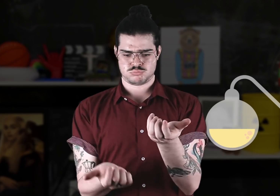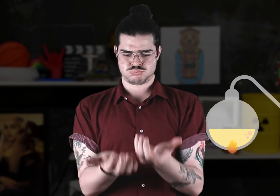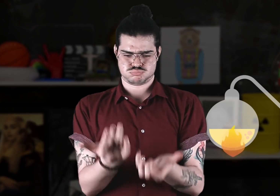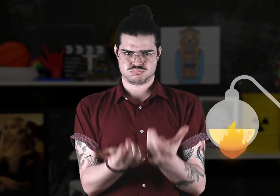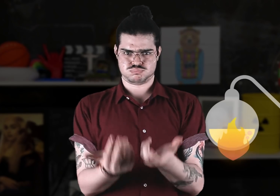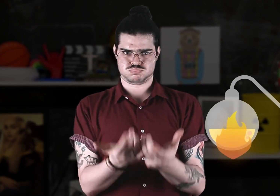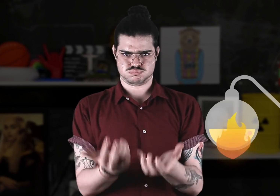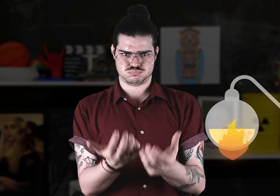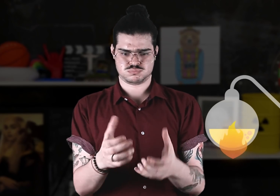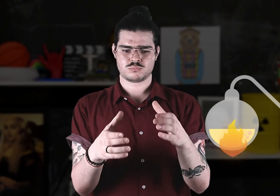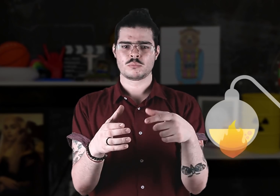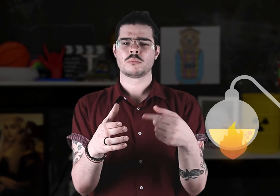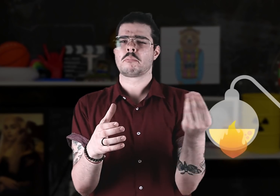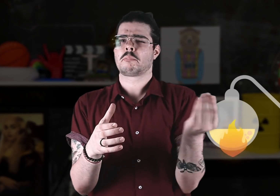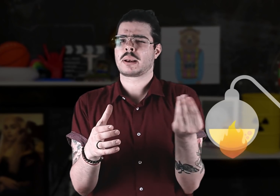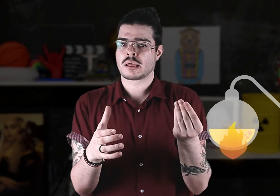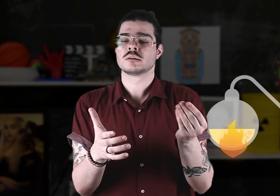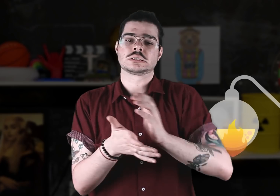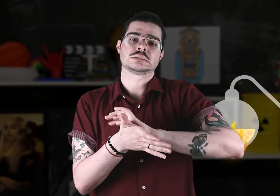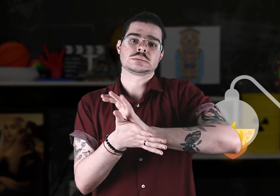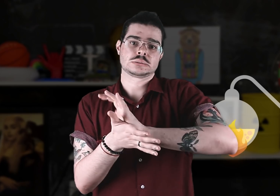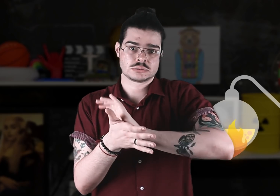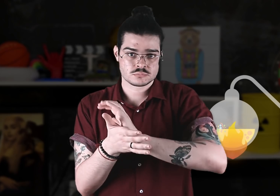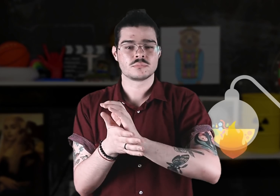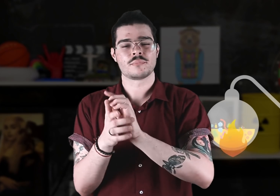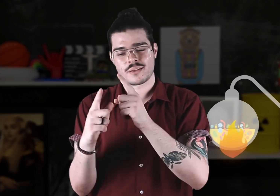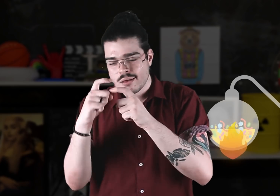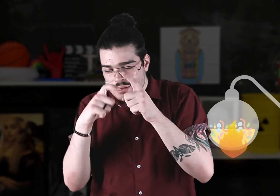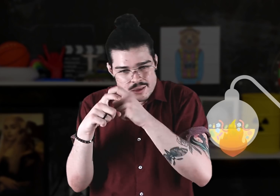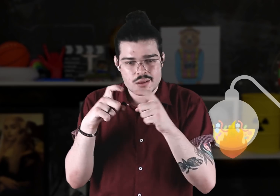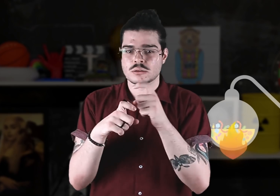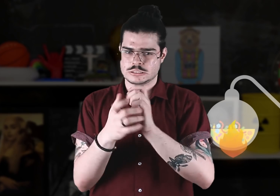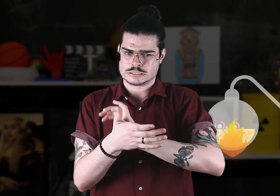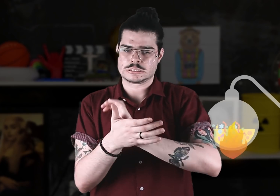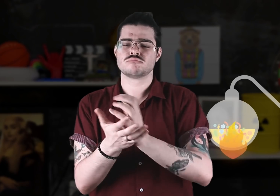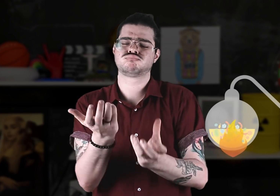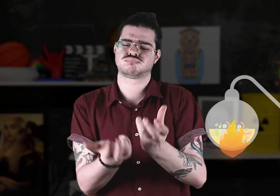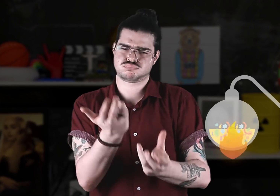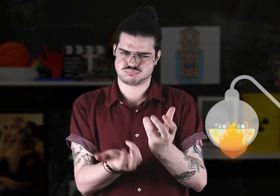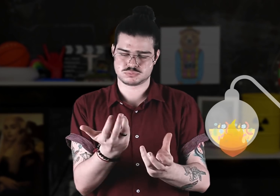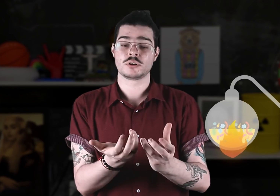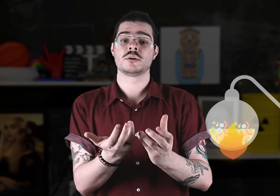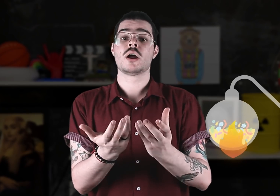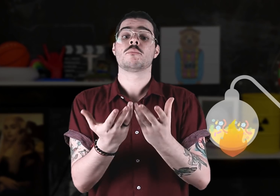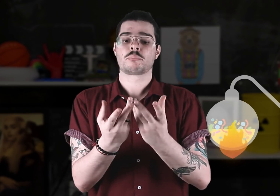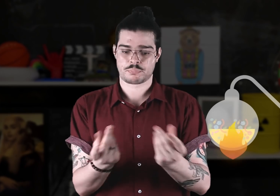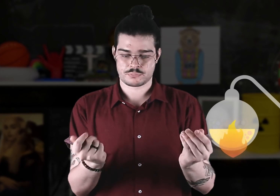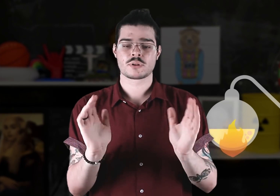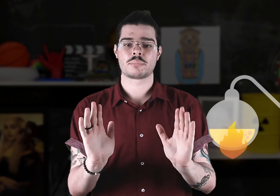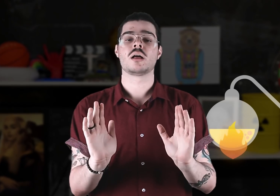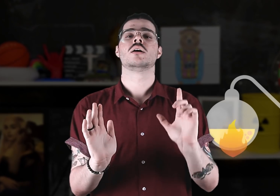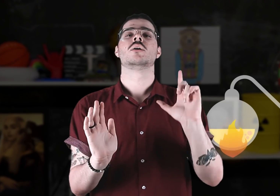boiled for some time to eliminate the microorganisms,